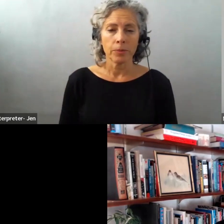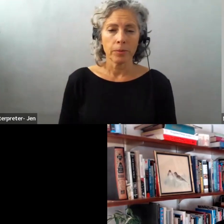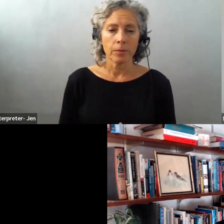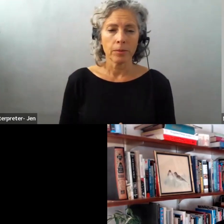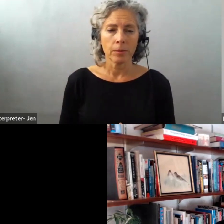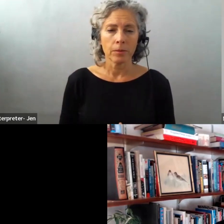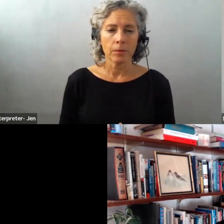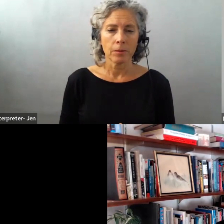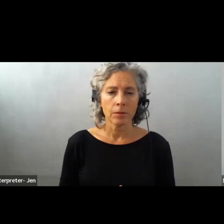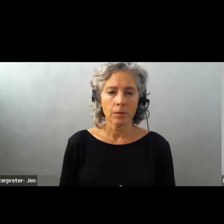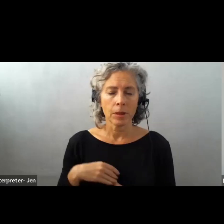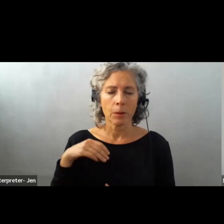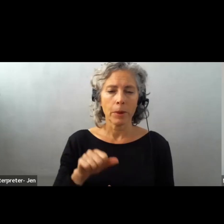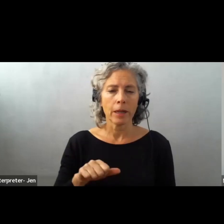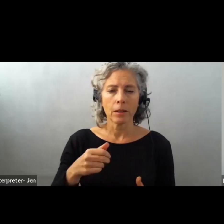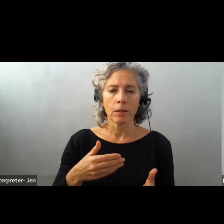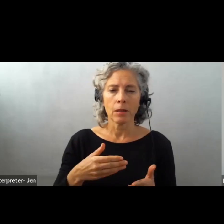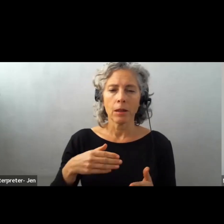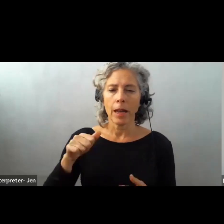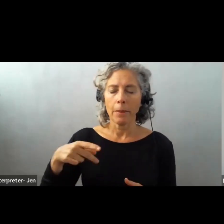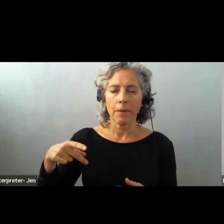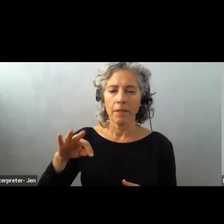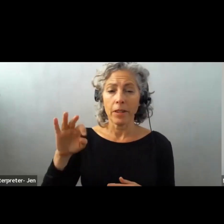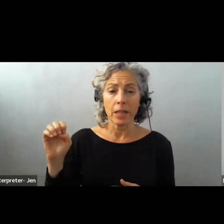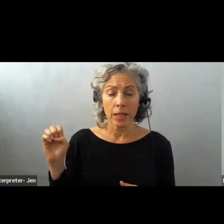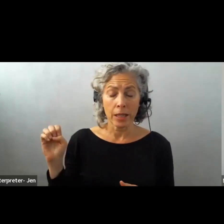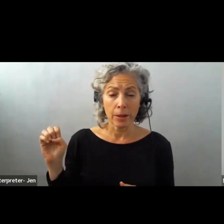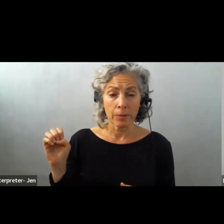paying a small app B. In some ways, the world has become